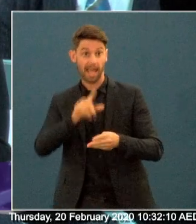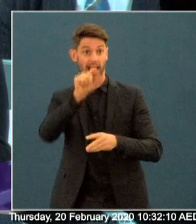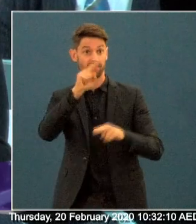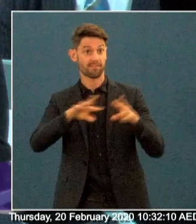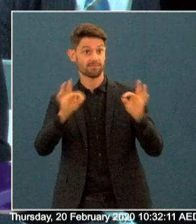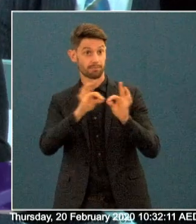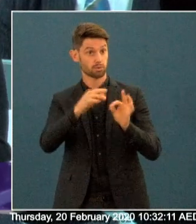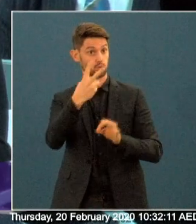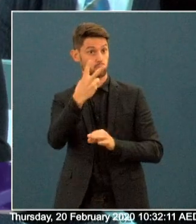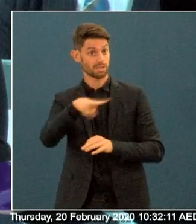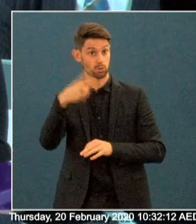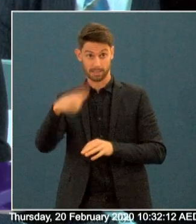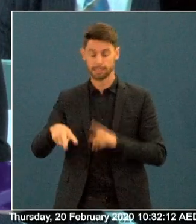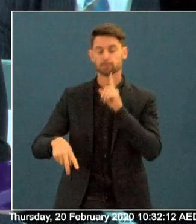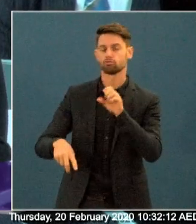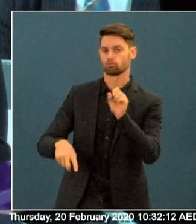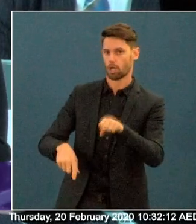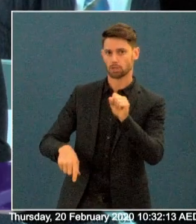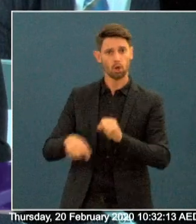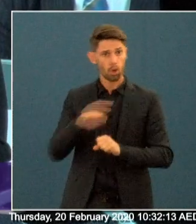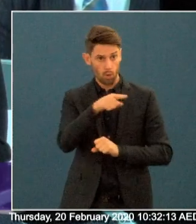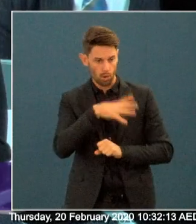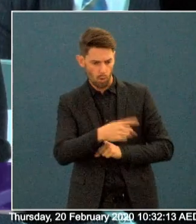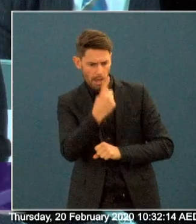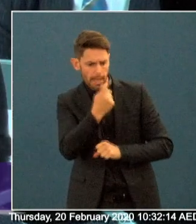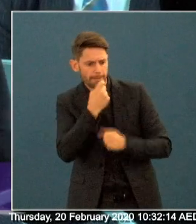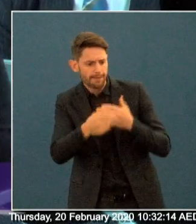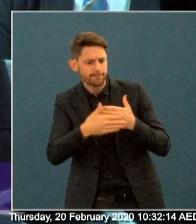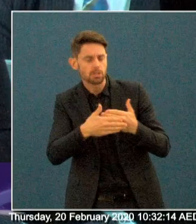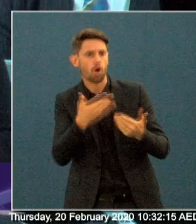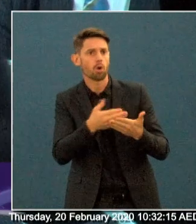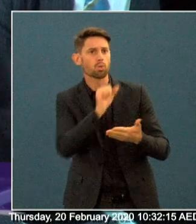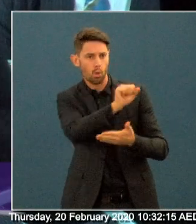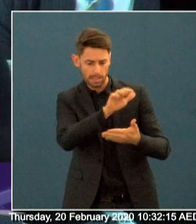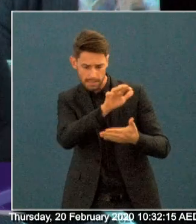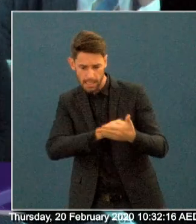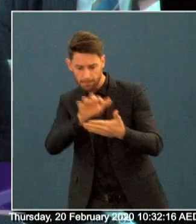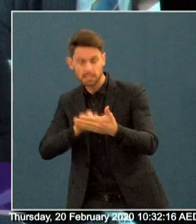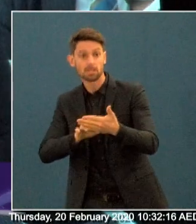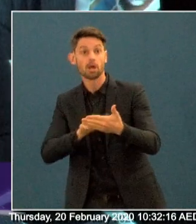That's correct. And you have one correction to the statements. I do. That's at paragraph 177.